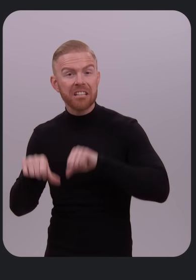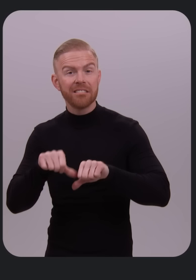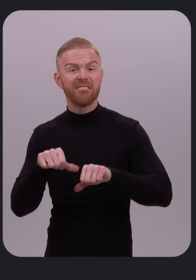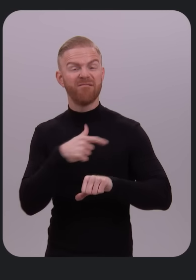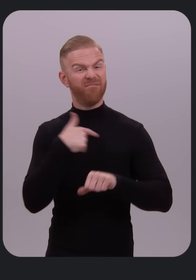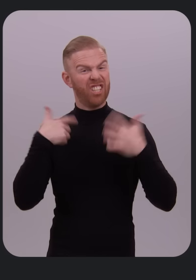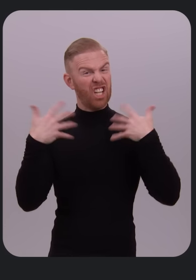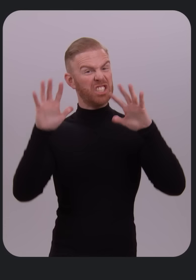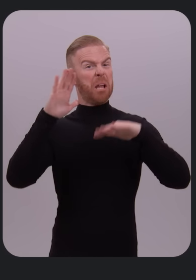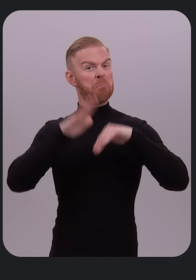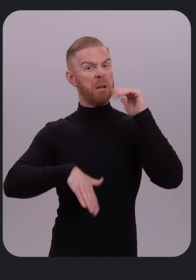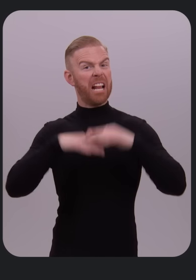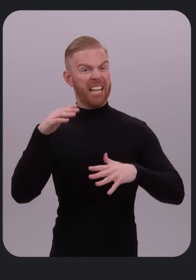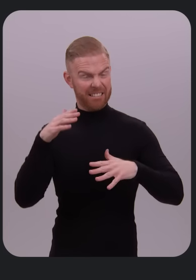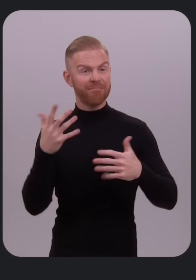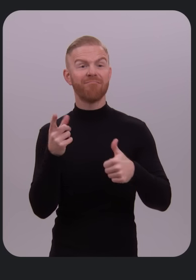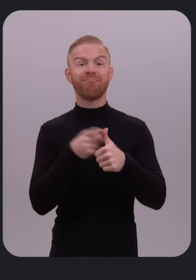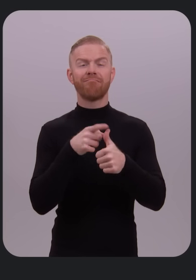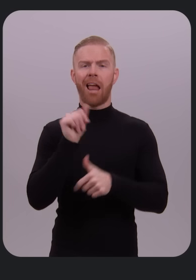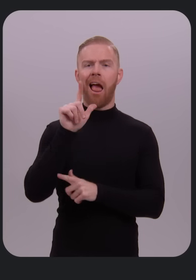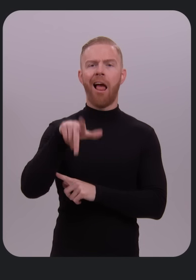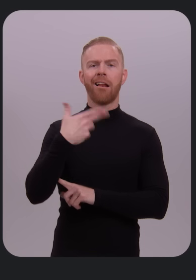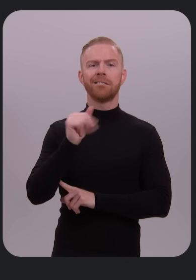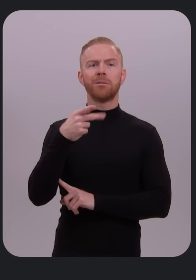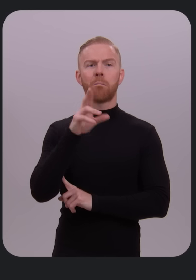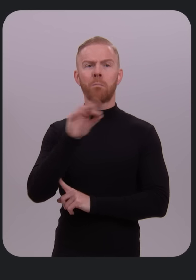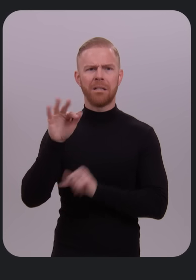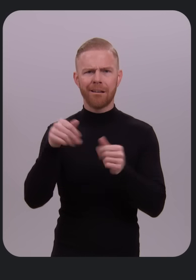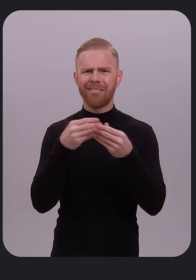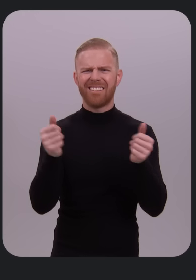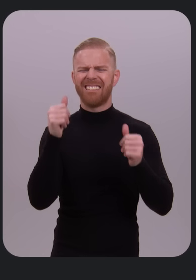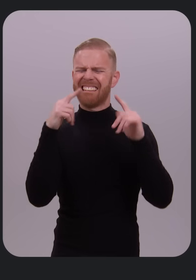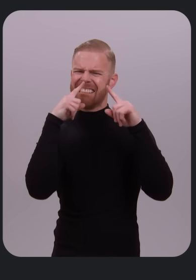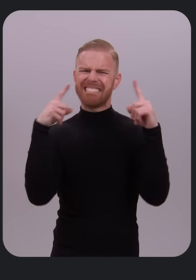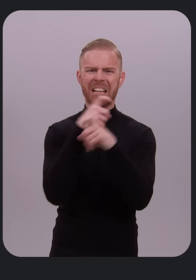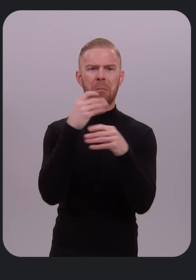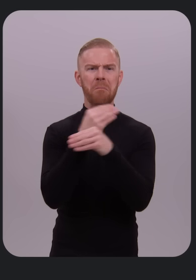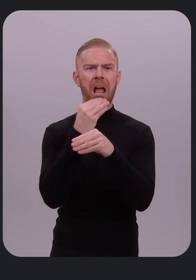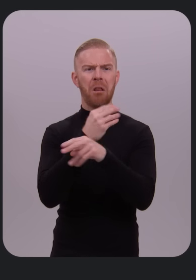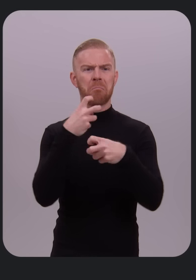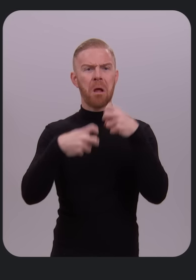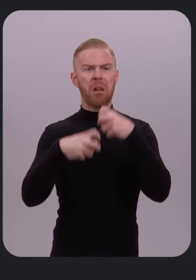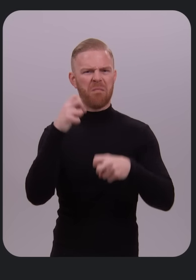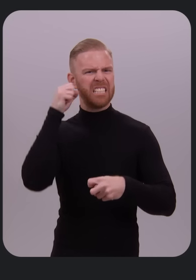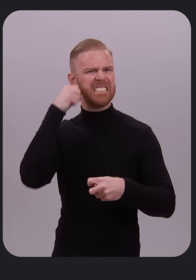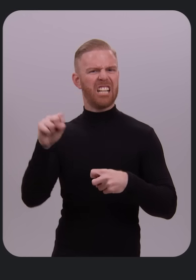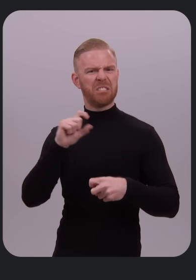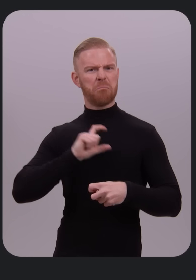We've built AlphaProof, that can solve Maths Olympiad problems at the silver medal level, Co-Scientist,